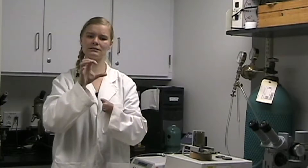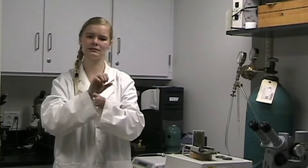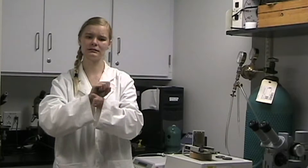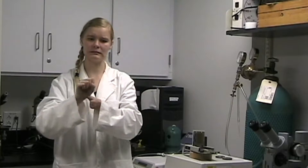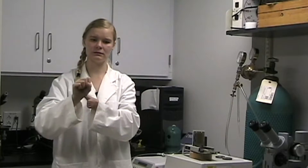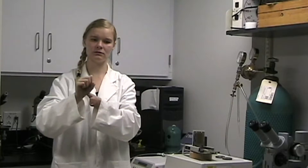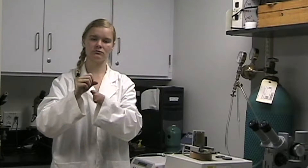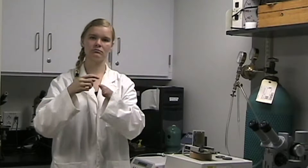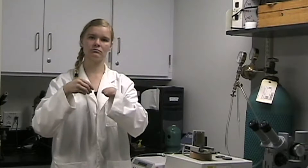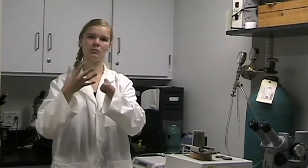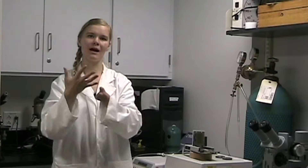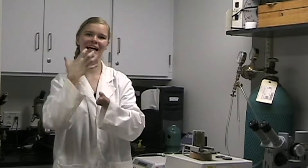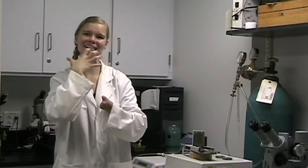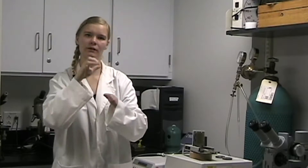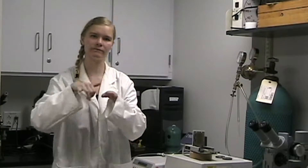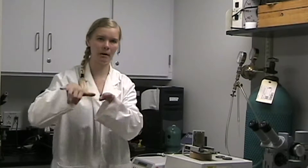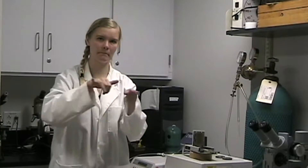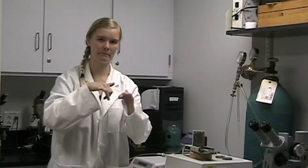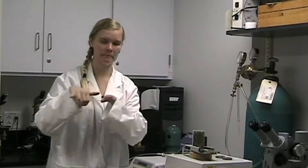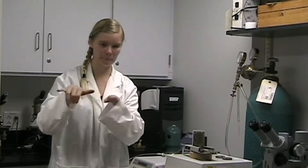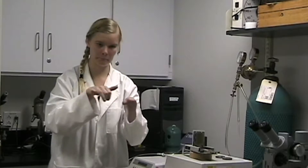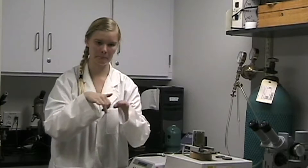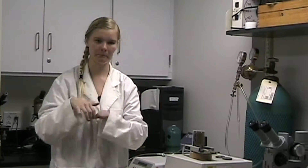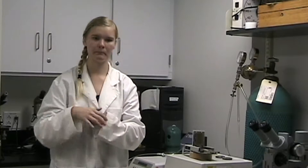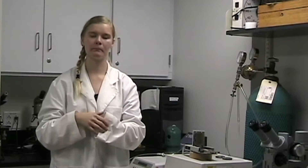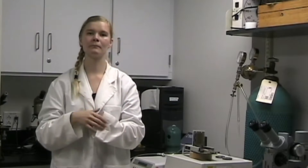The hot stage provides an uniform heat.